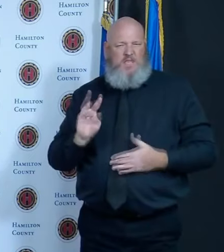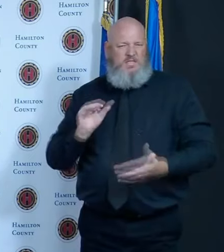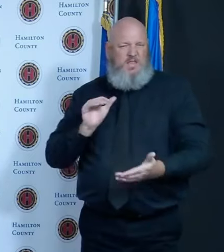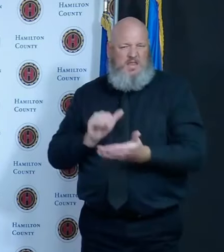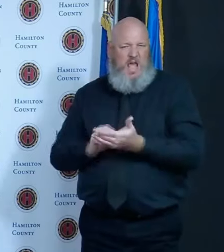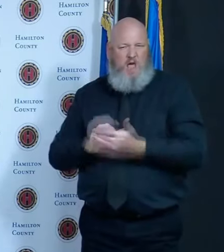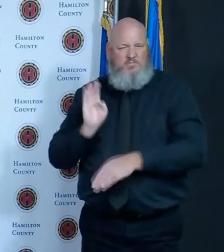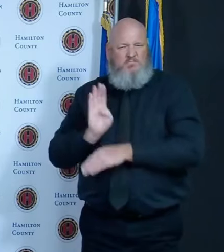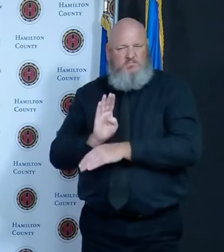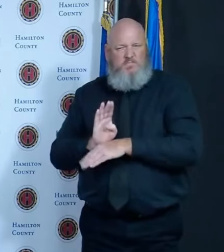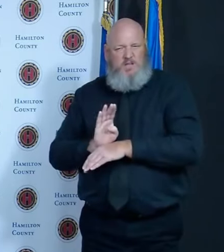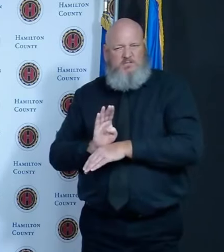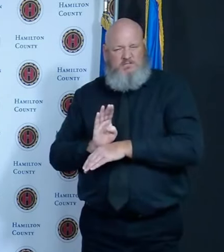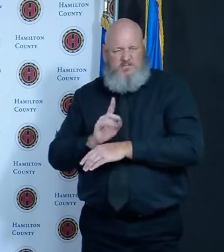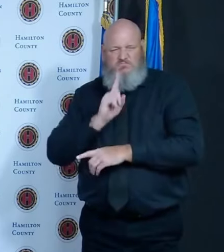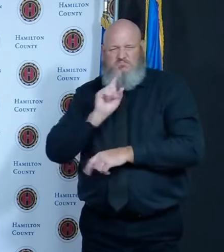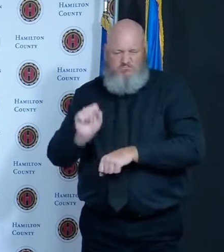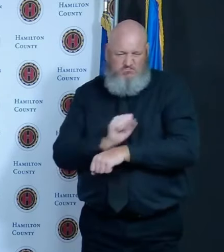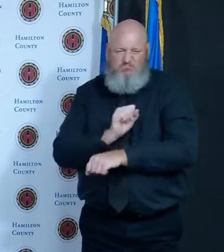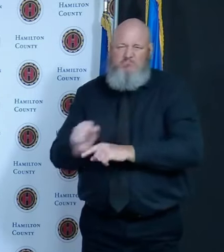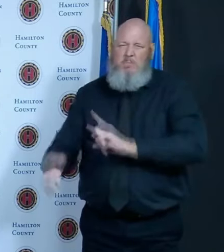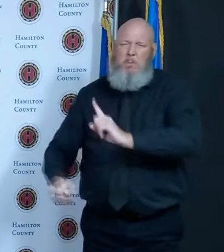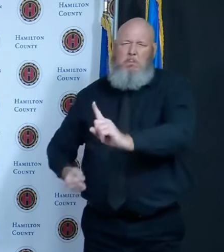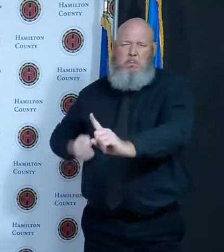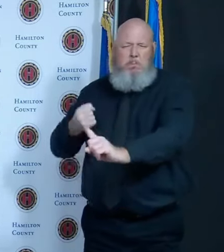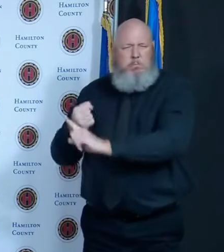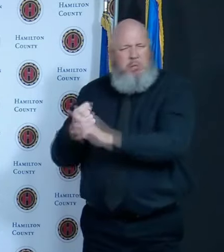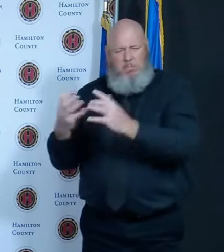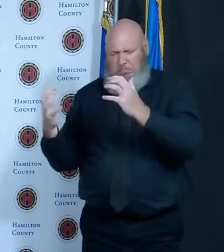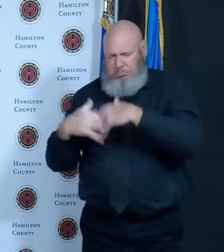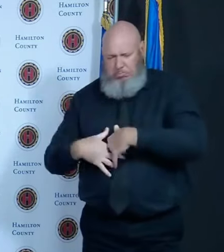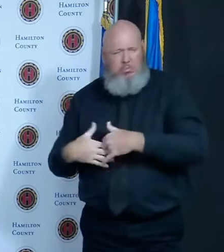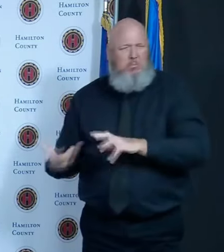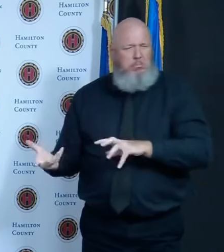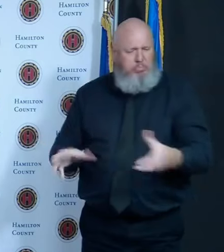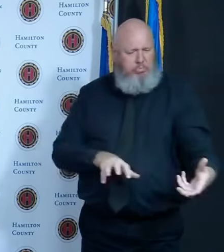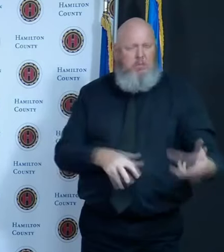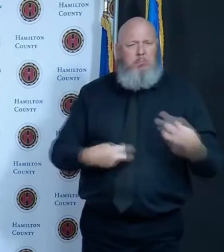impacted and with an estimate of about two hundred and fifty million